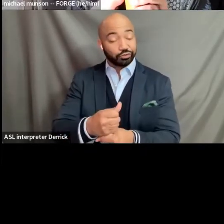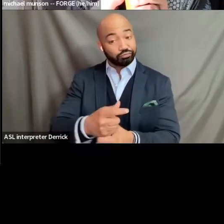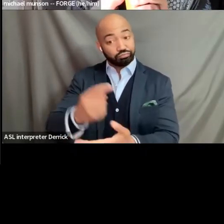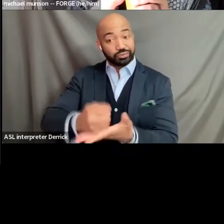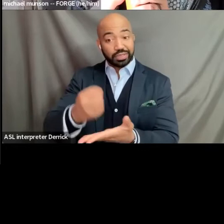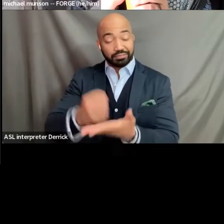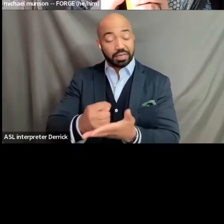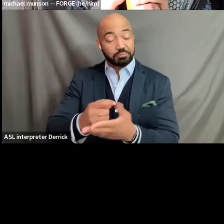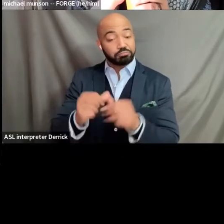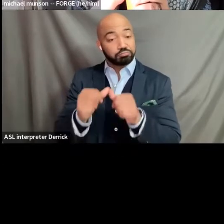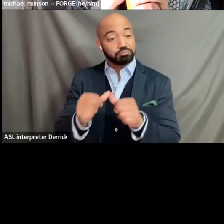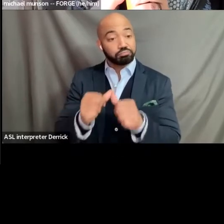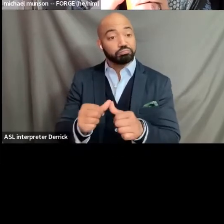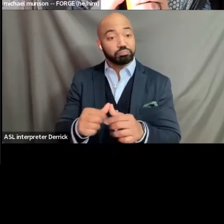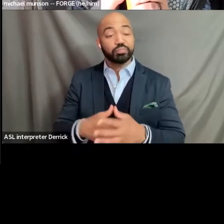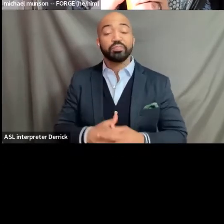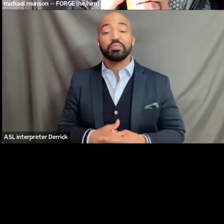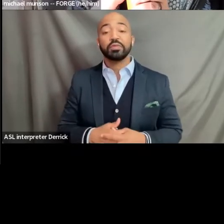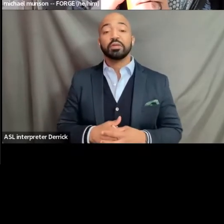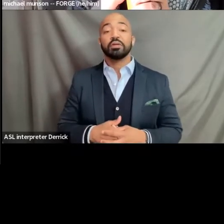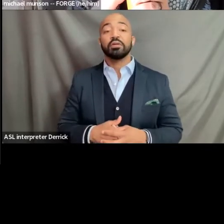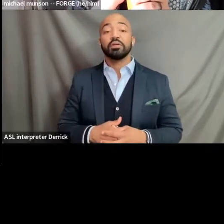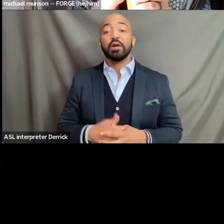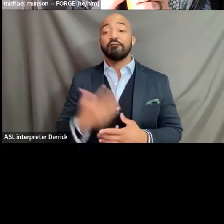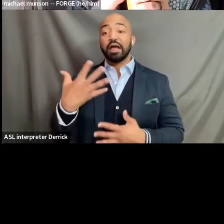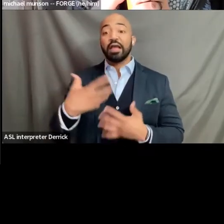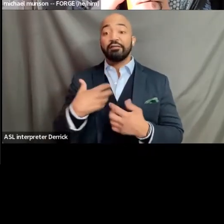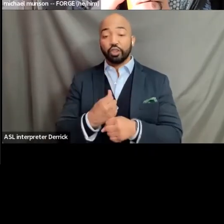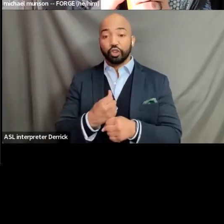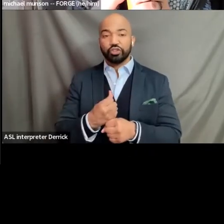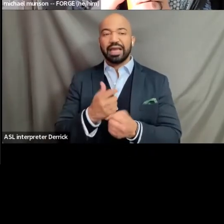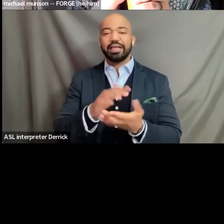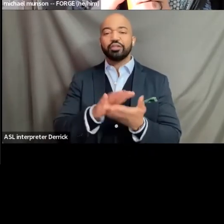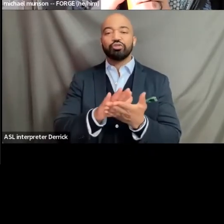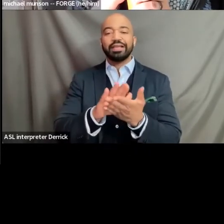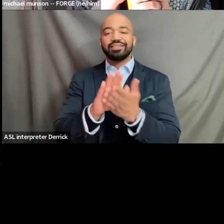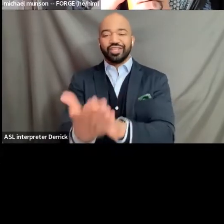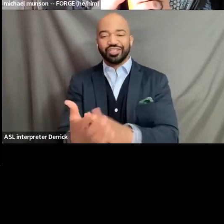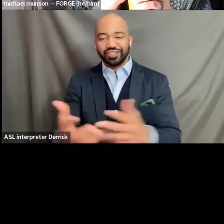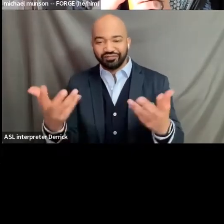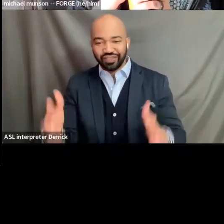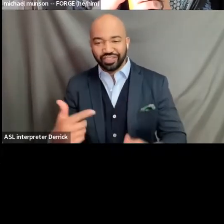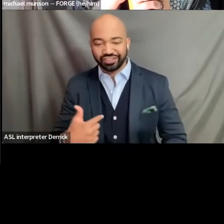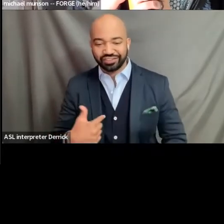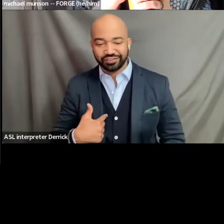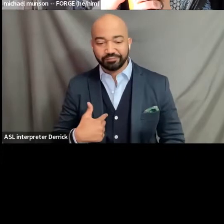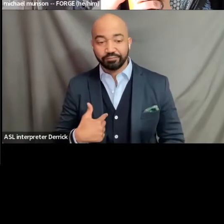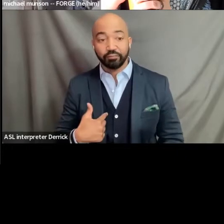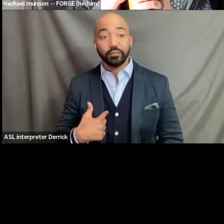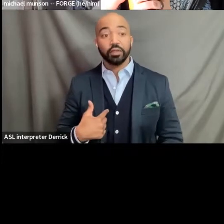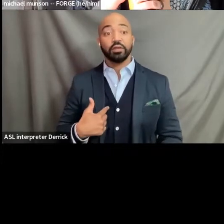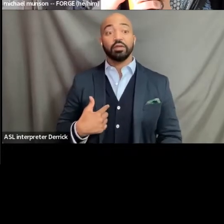and I've transitioned within the last five. I continue to see this fabulous doctor